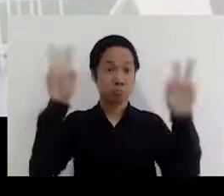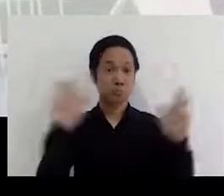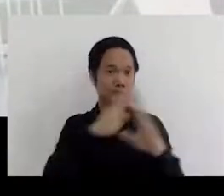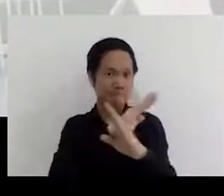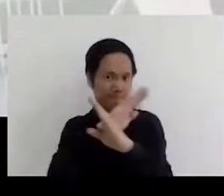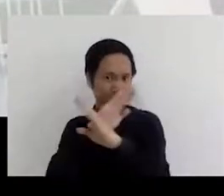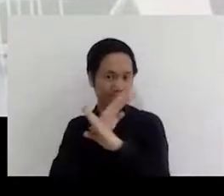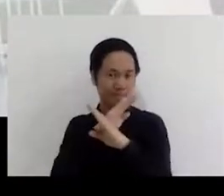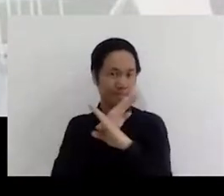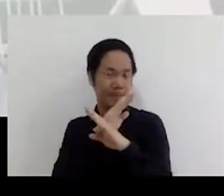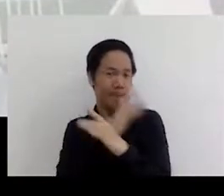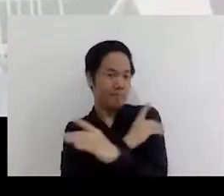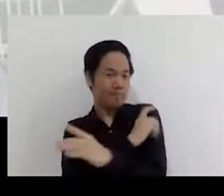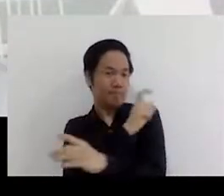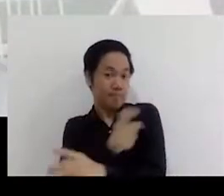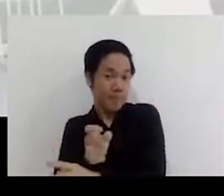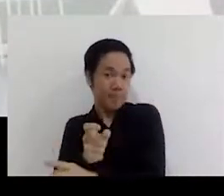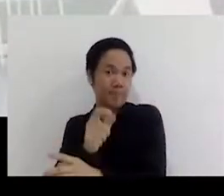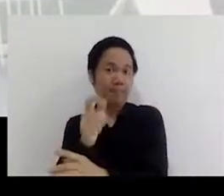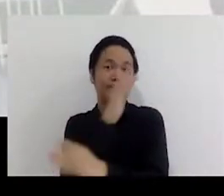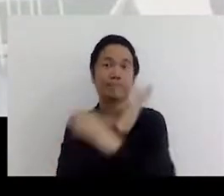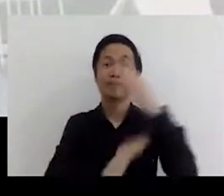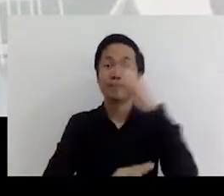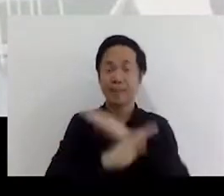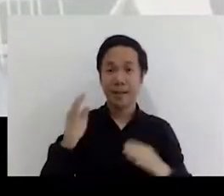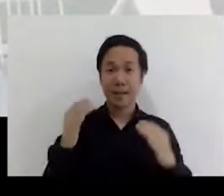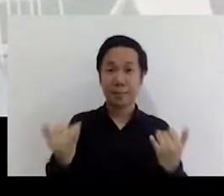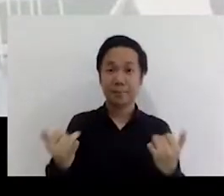protection and empowerment of persons with disabilities. The session has been organized by the team at the UN ESCAP